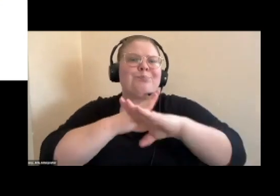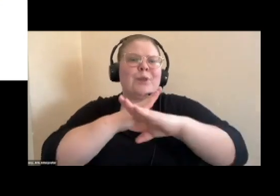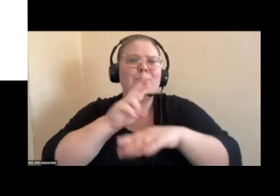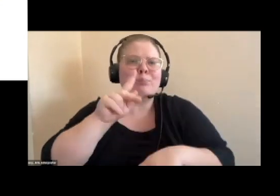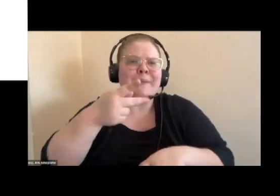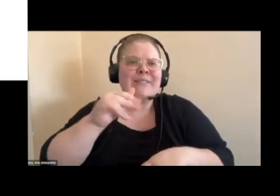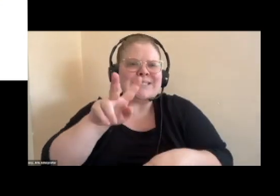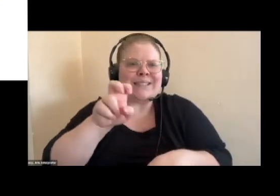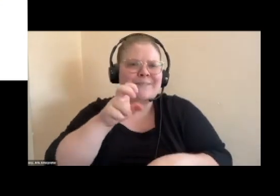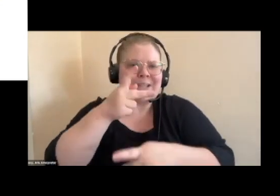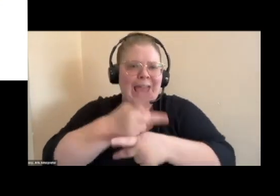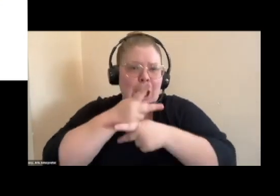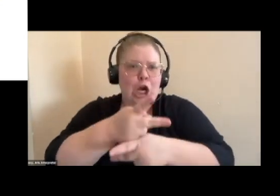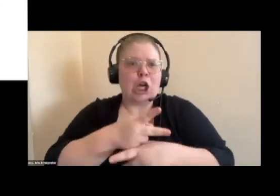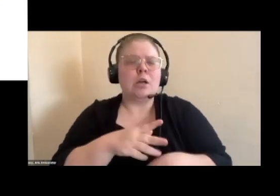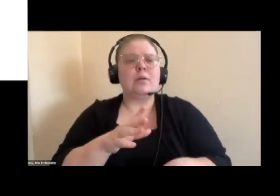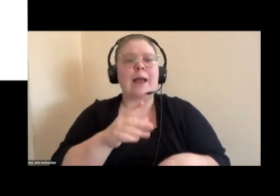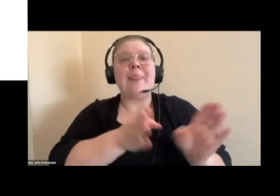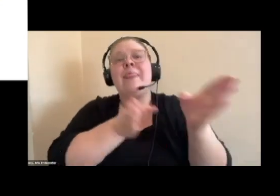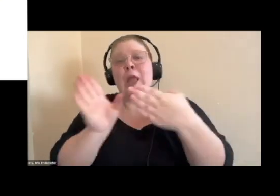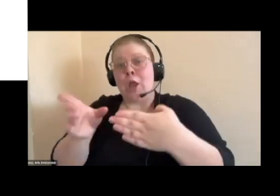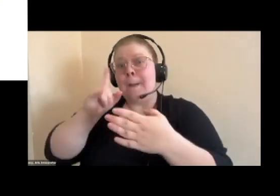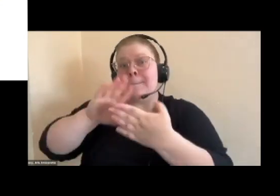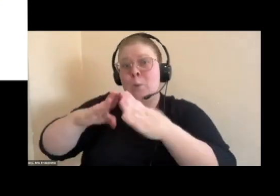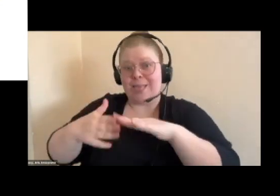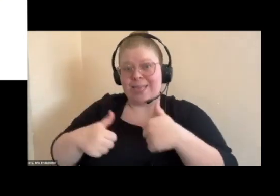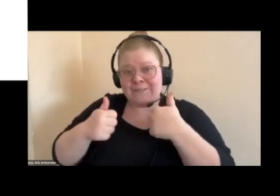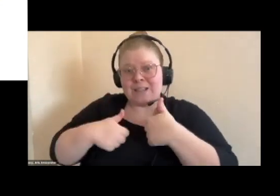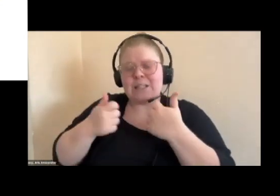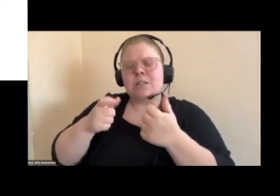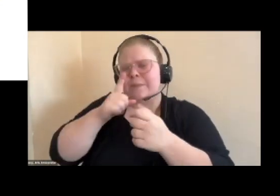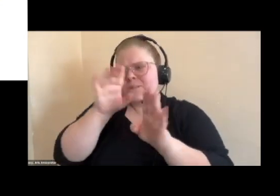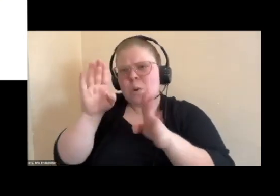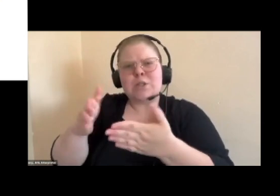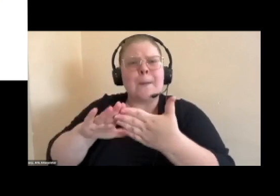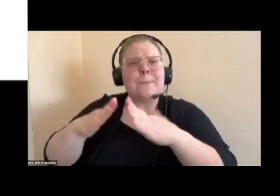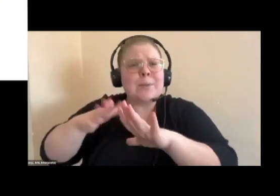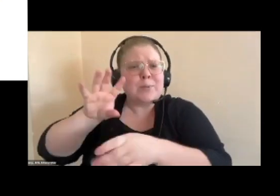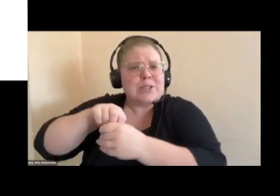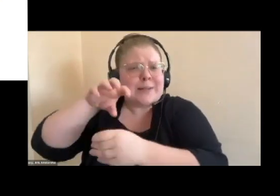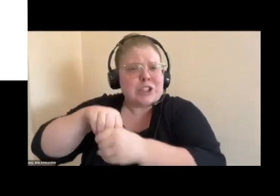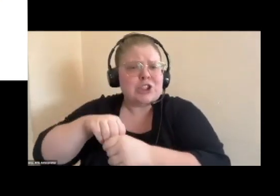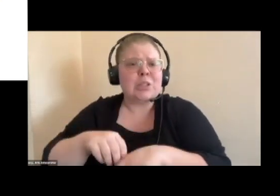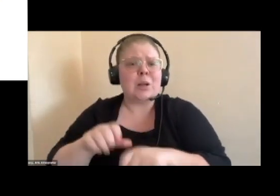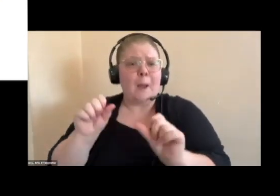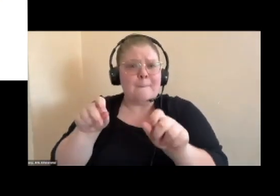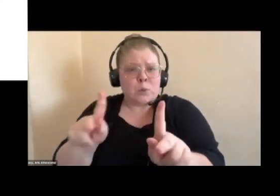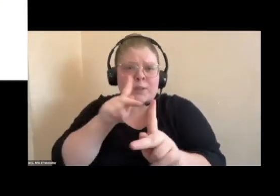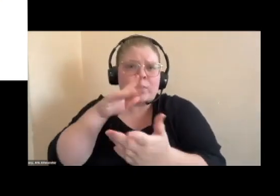we looked at community participation. Being able to see friends and family.